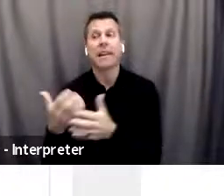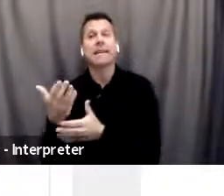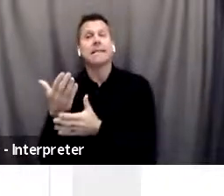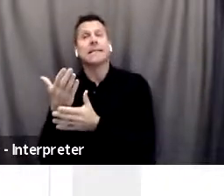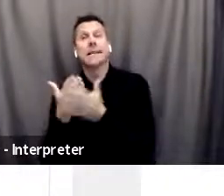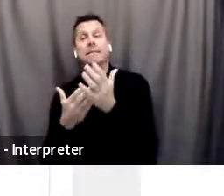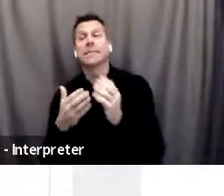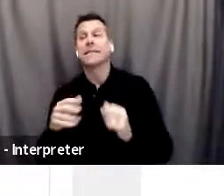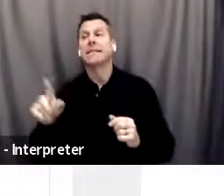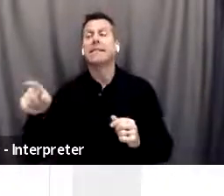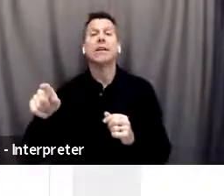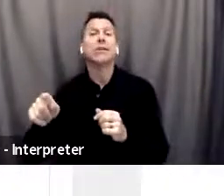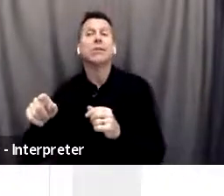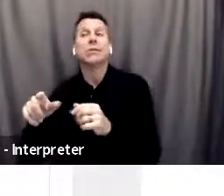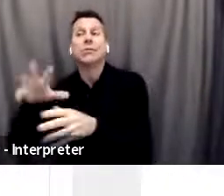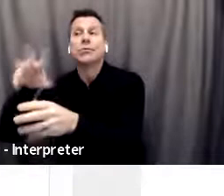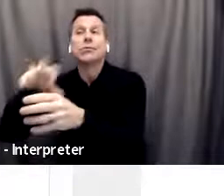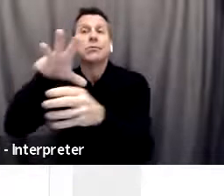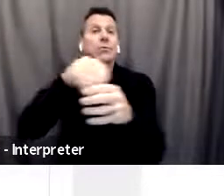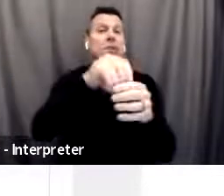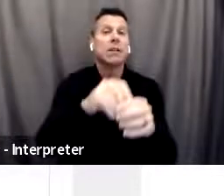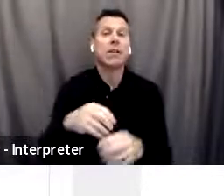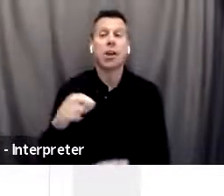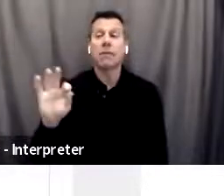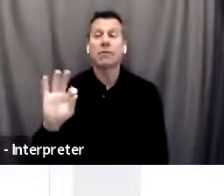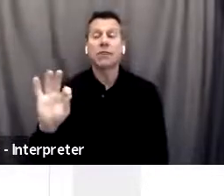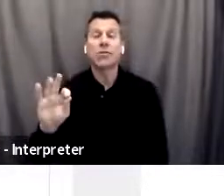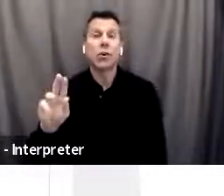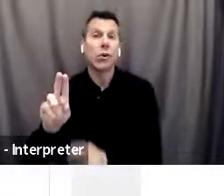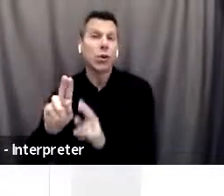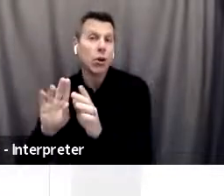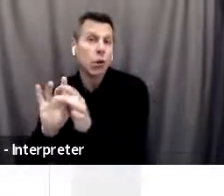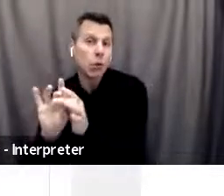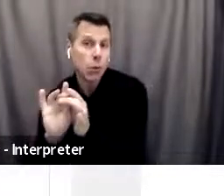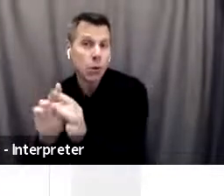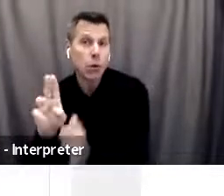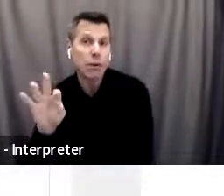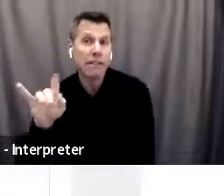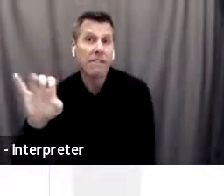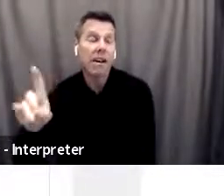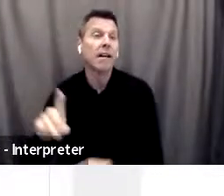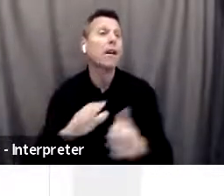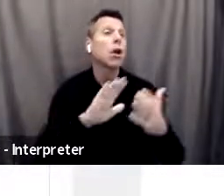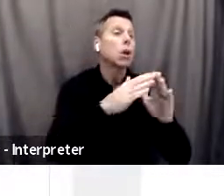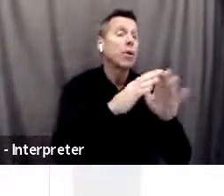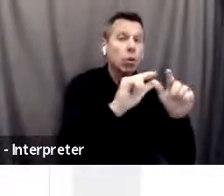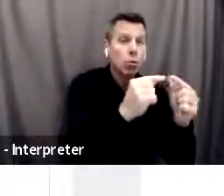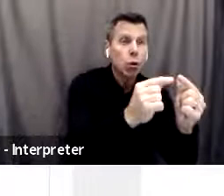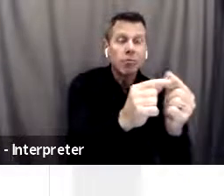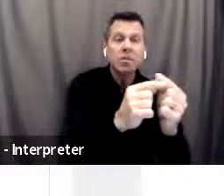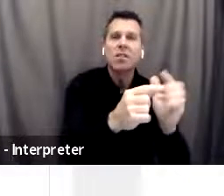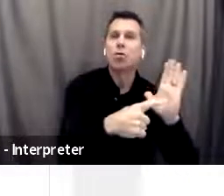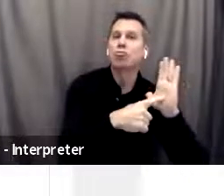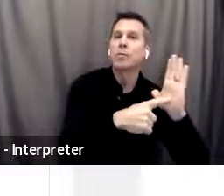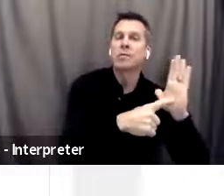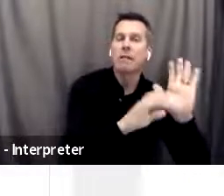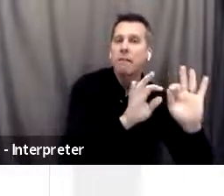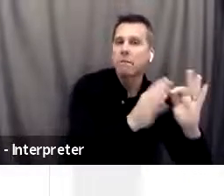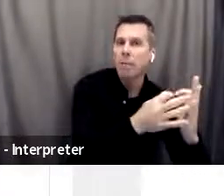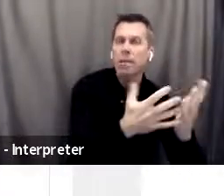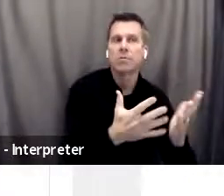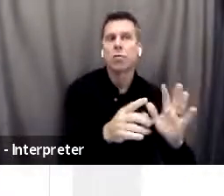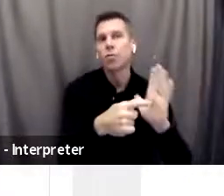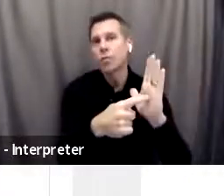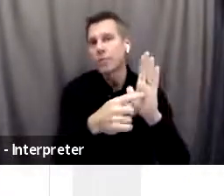groups including Fresno Unified and some community groups that represent families and parents of you know, the new first time